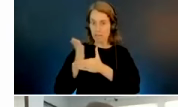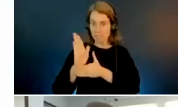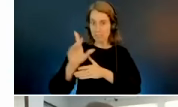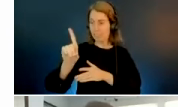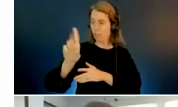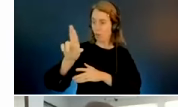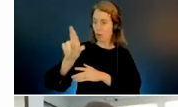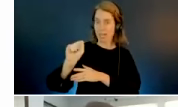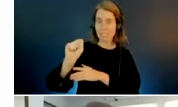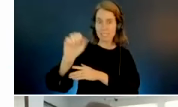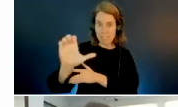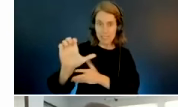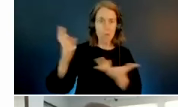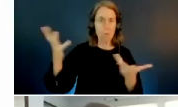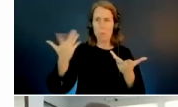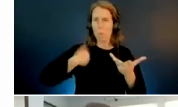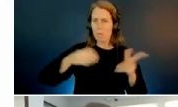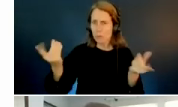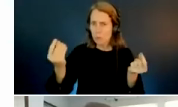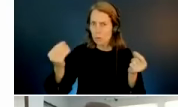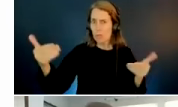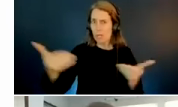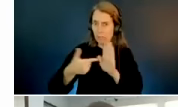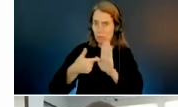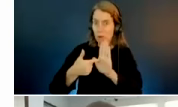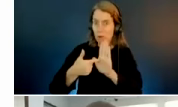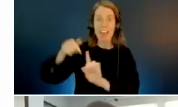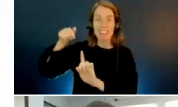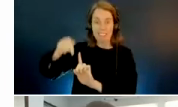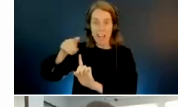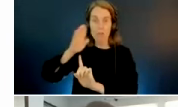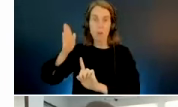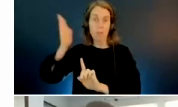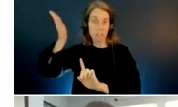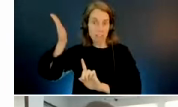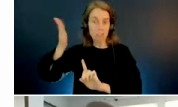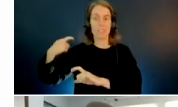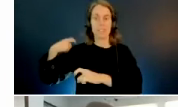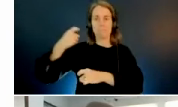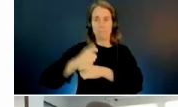that you will join us for some of these um next ones you can find details of these on our website.